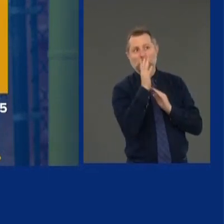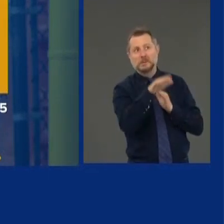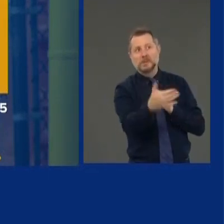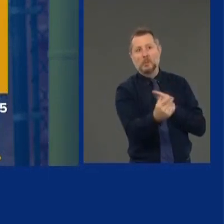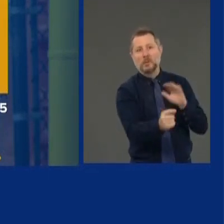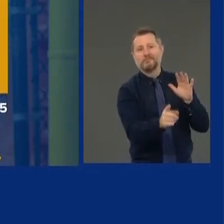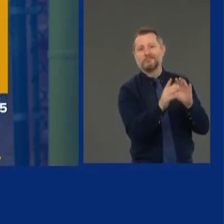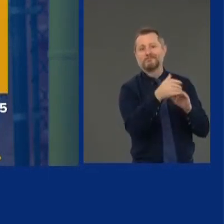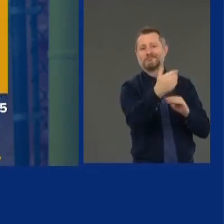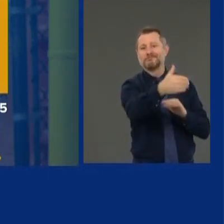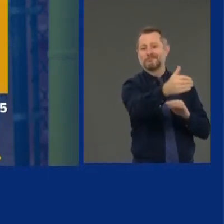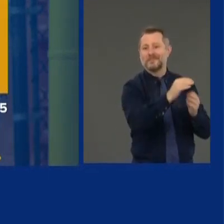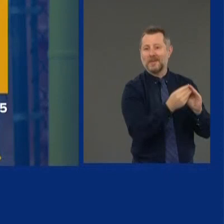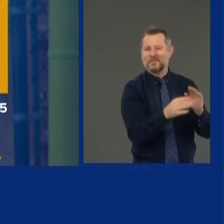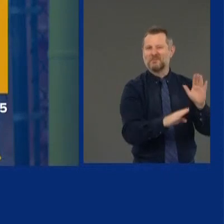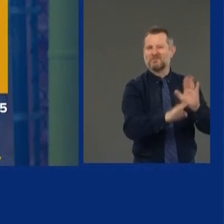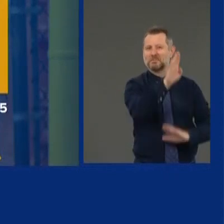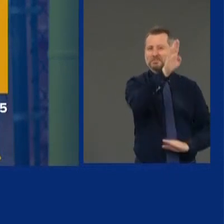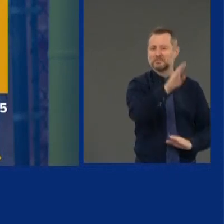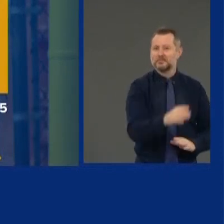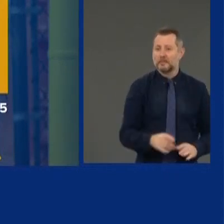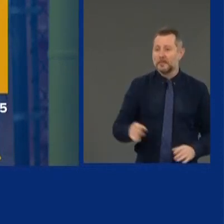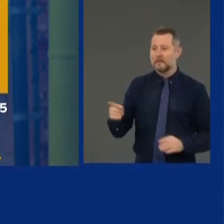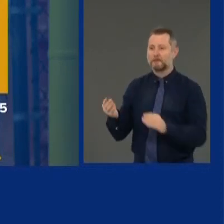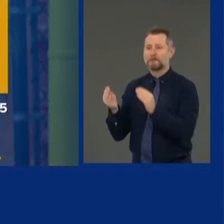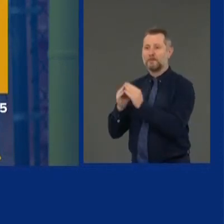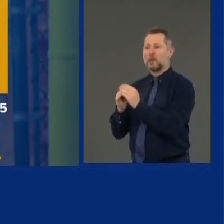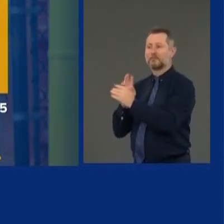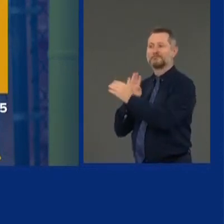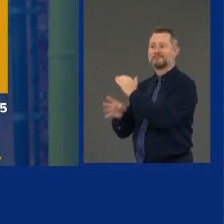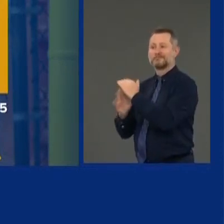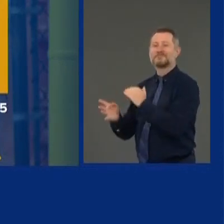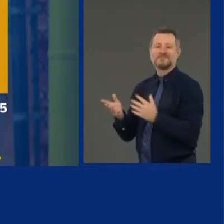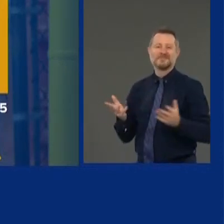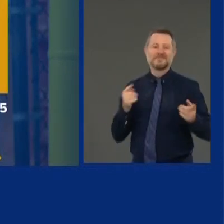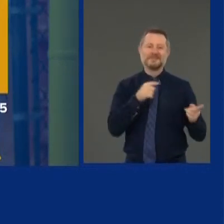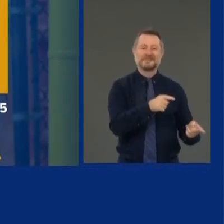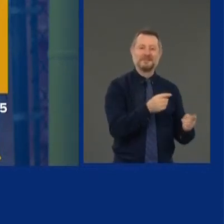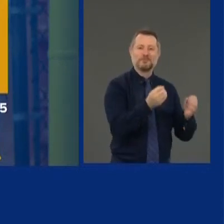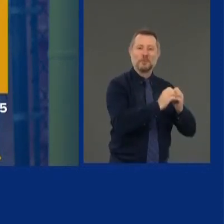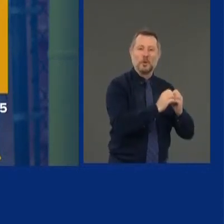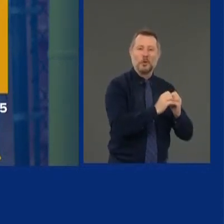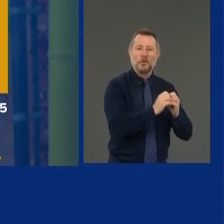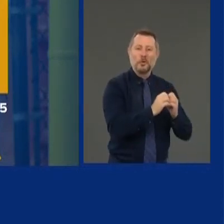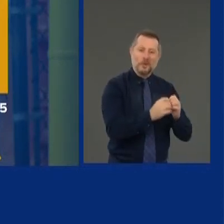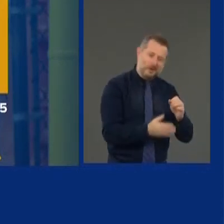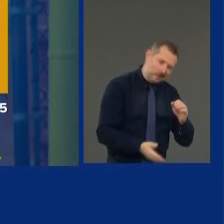THEY THEN INCREASE THEIR